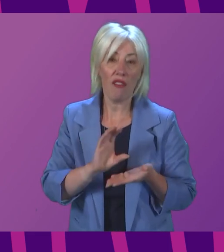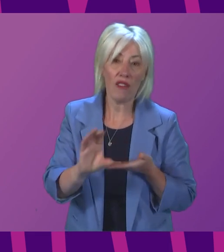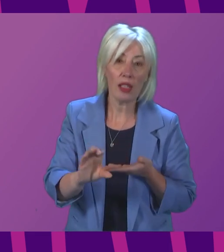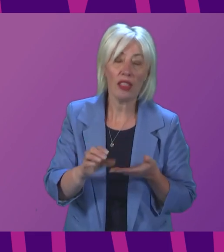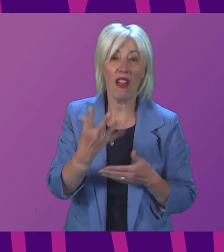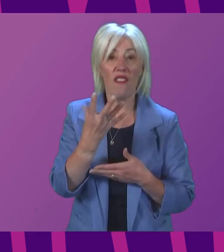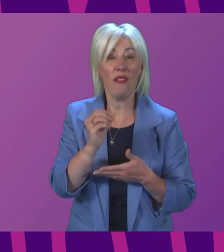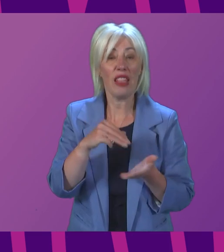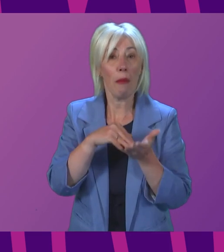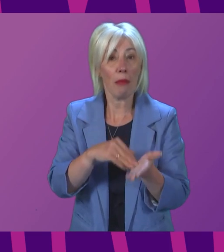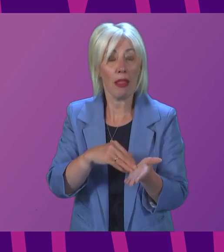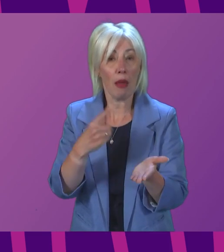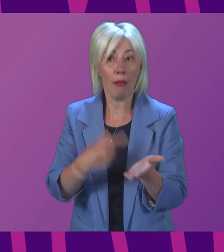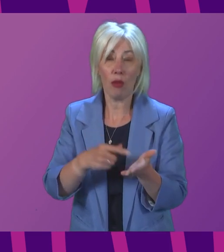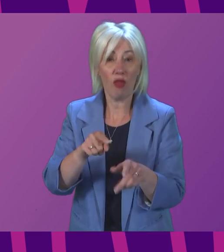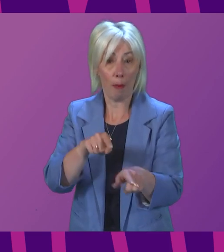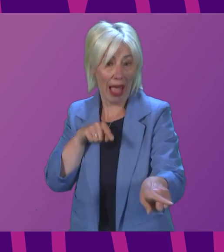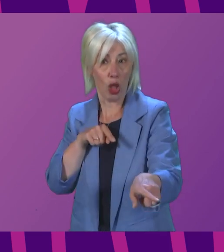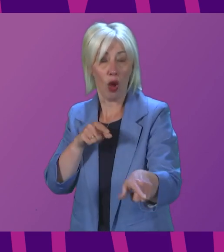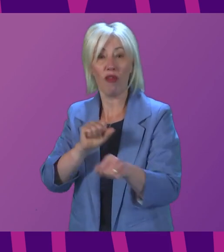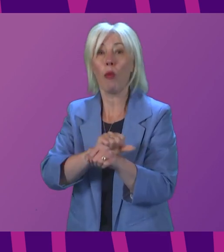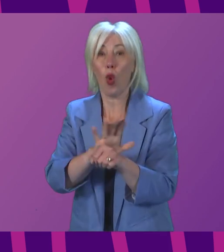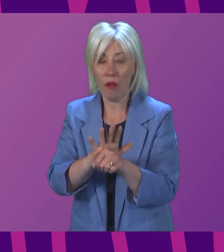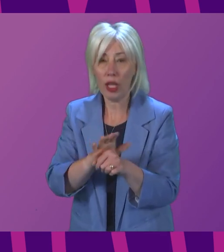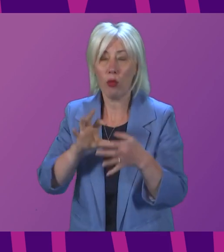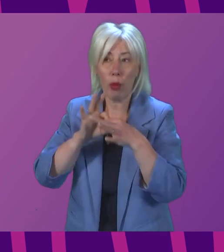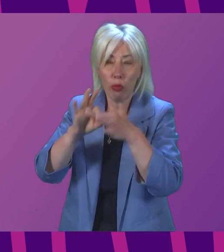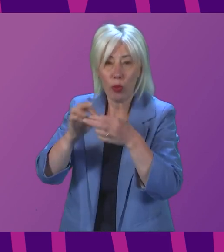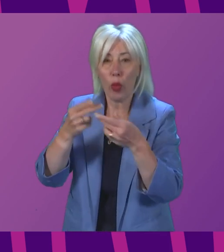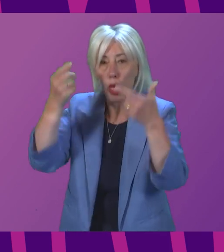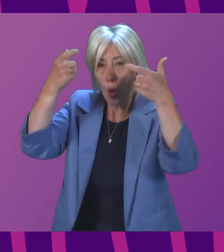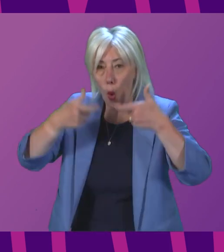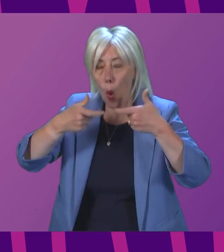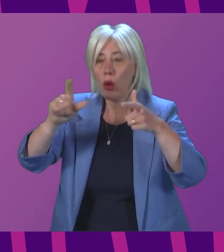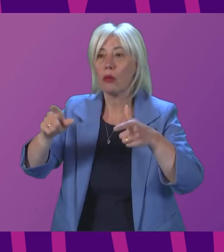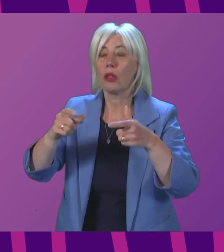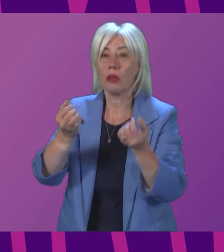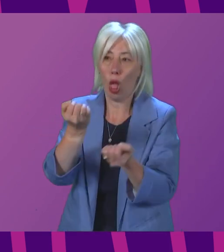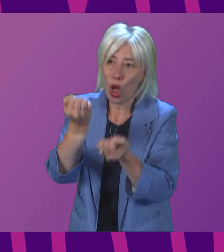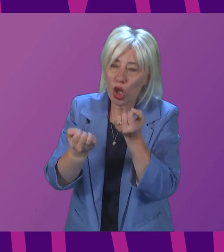the backlog that has been caused by Covid. We will continue to work with the Scottish Courts and Tribunals Service and the whole justice community to do that.